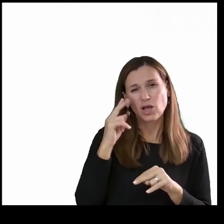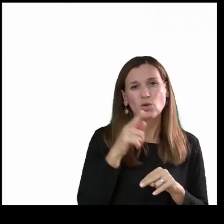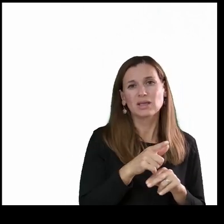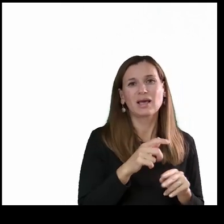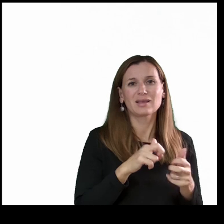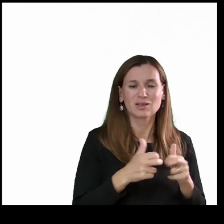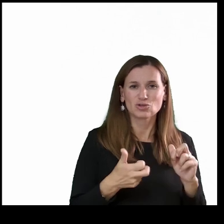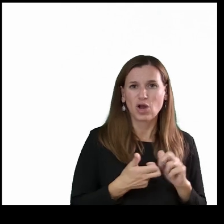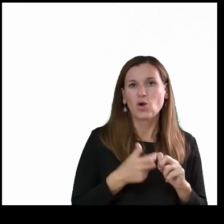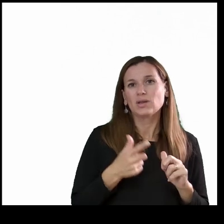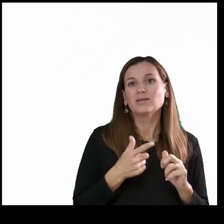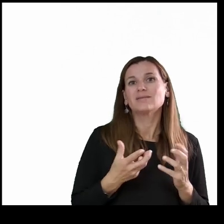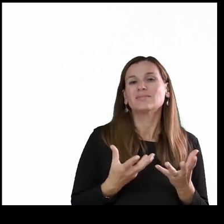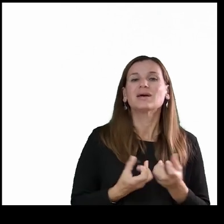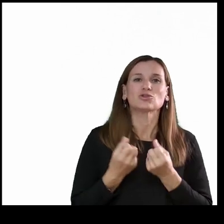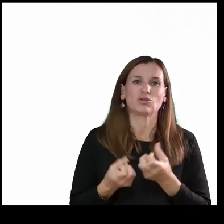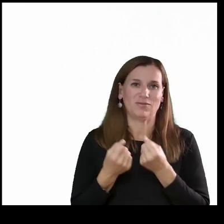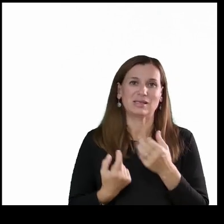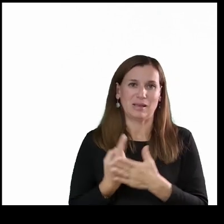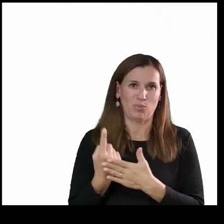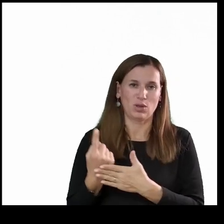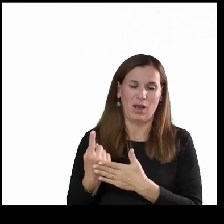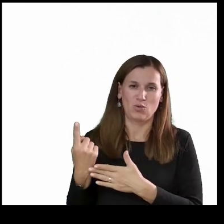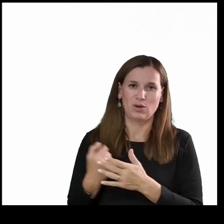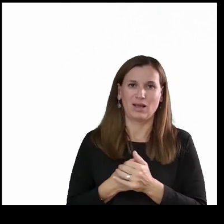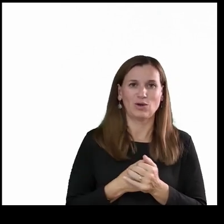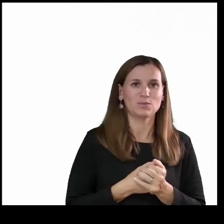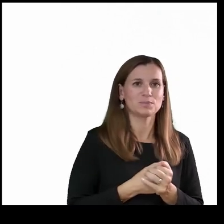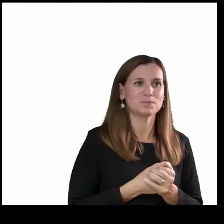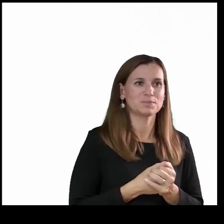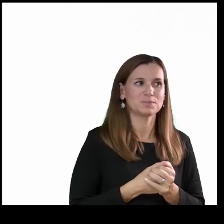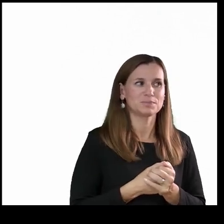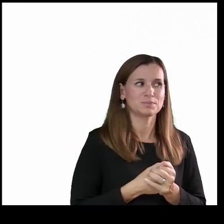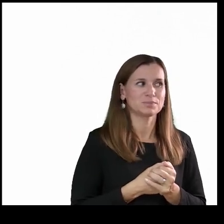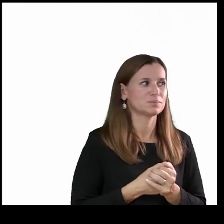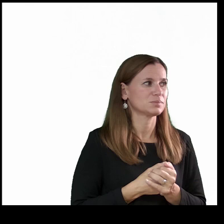beginning to show up. We will propose such